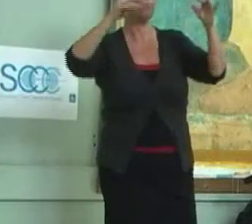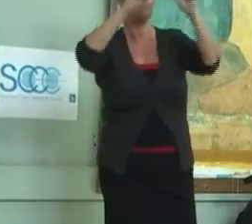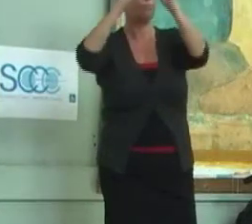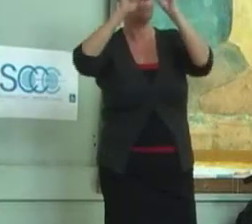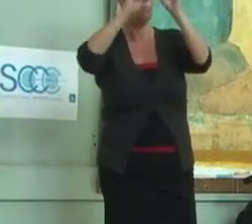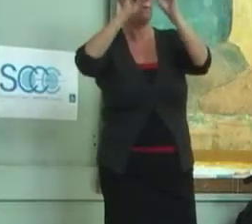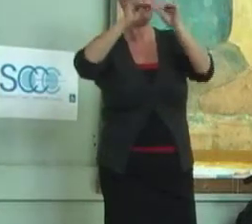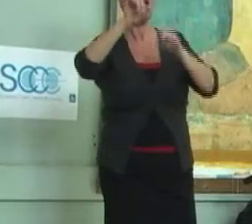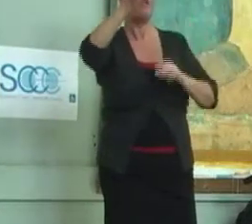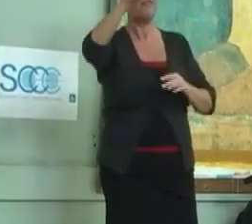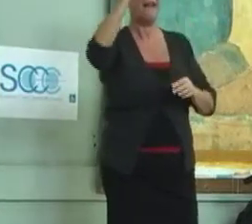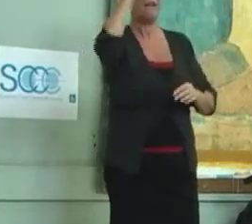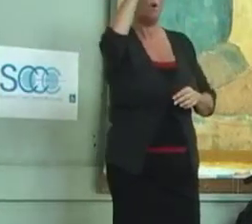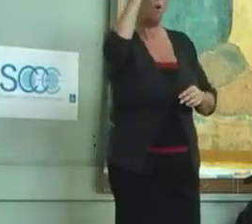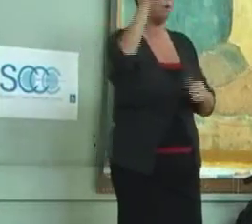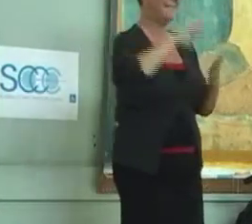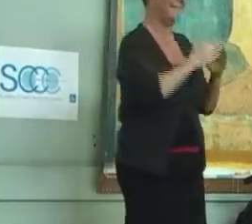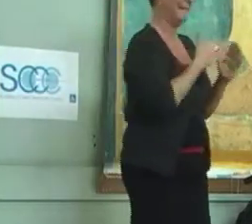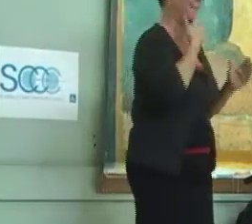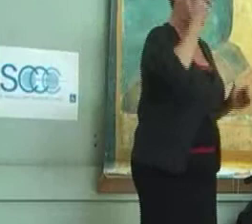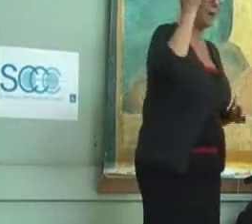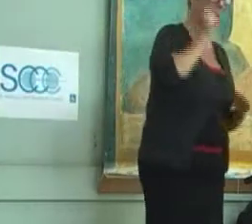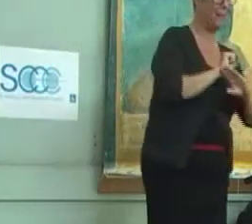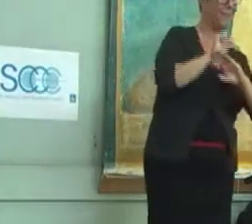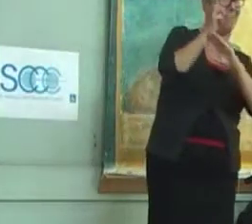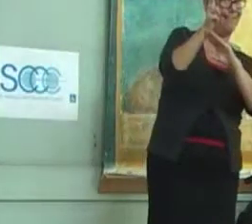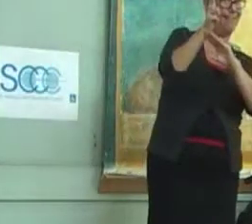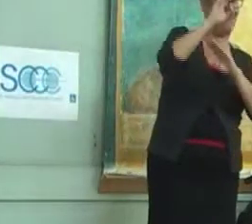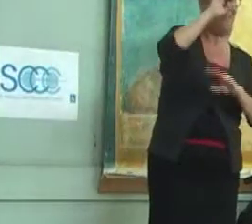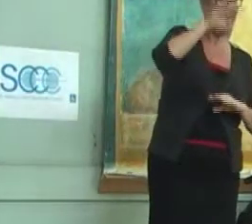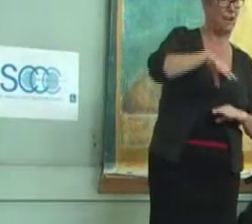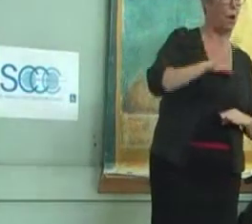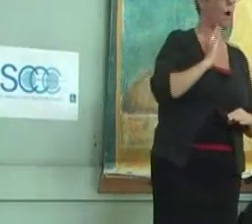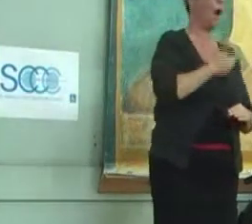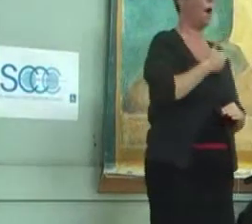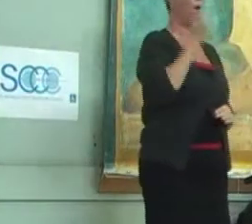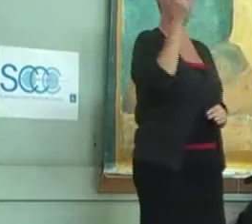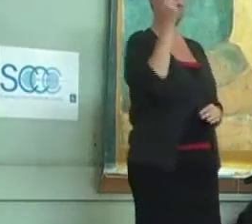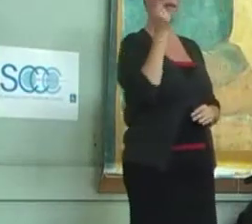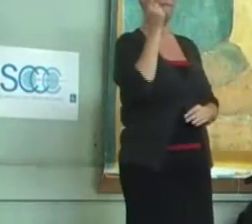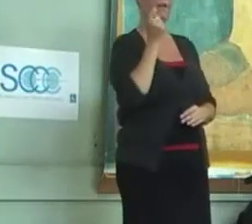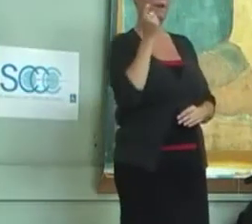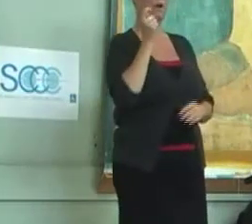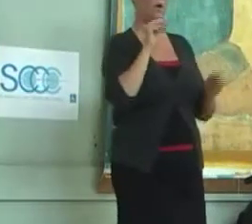of administering it. And, by the way, our so-called "welfare offices" we call them now Toronto Employment Services